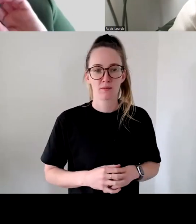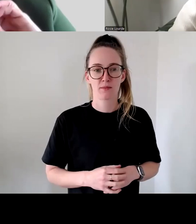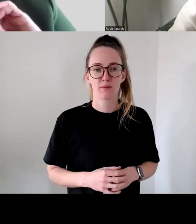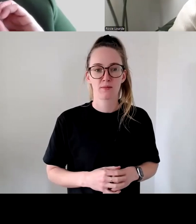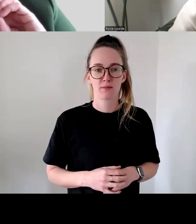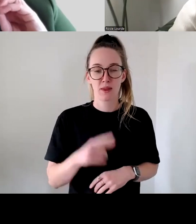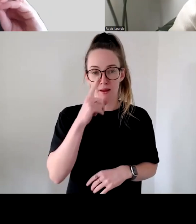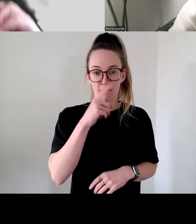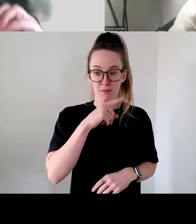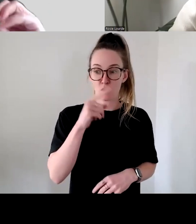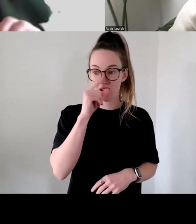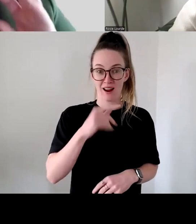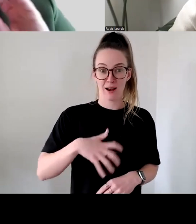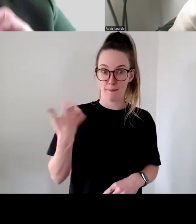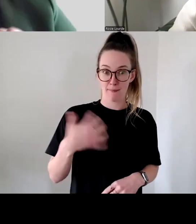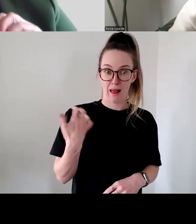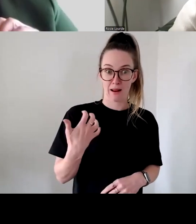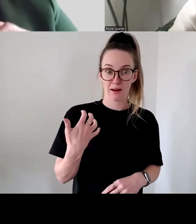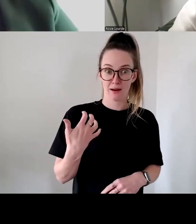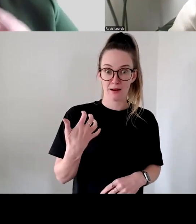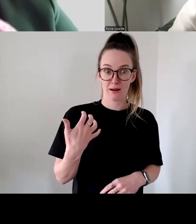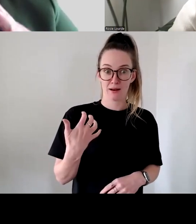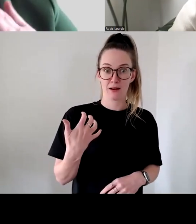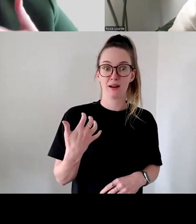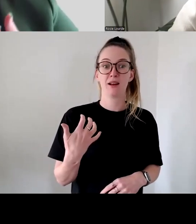where they are not just complaining, they are putting their career on the line, is not a